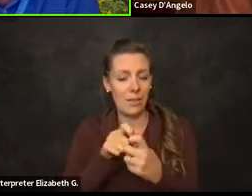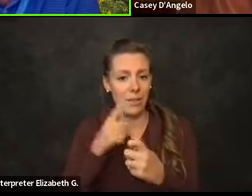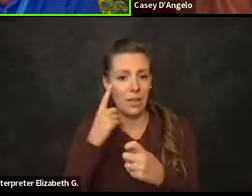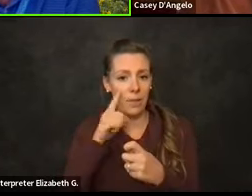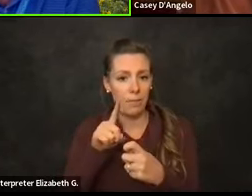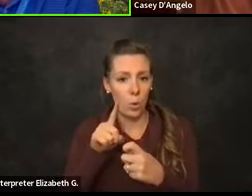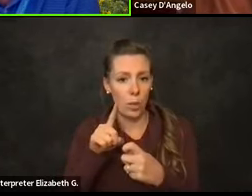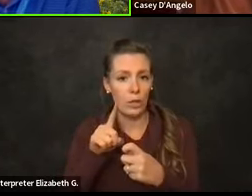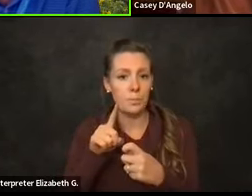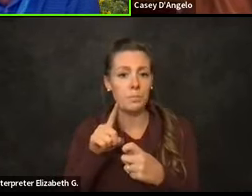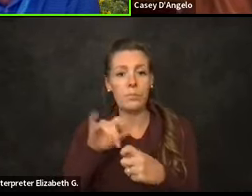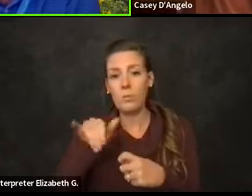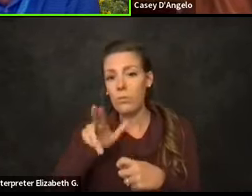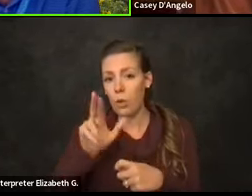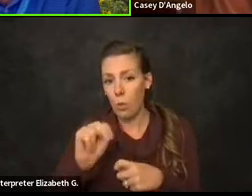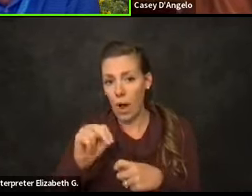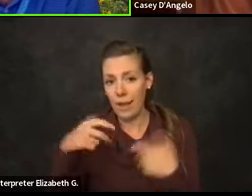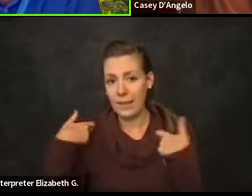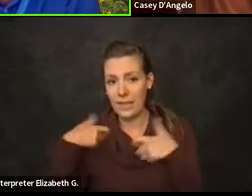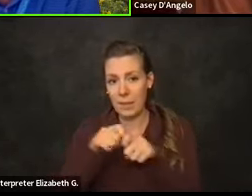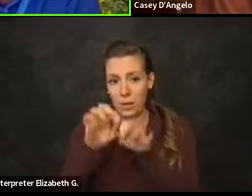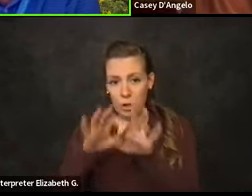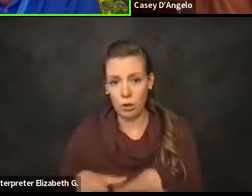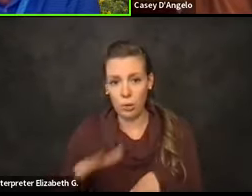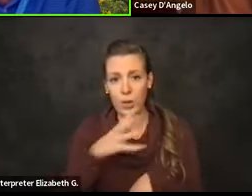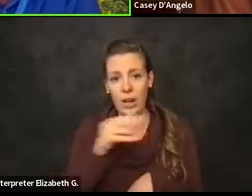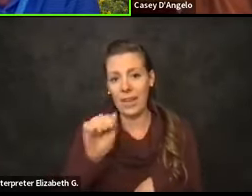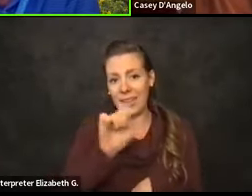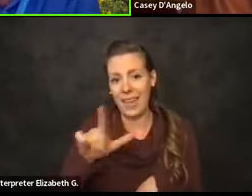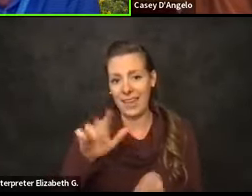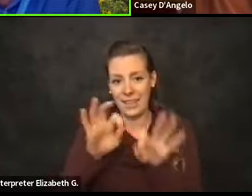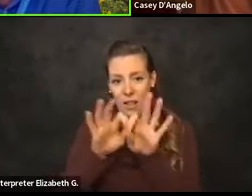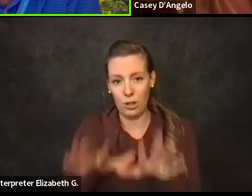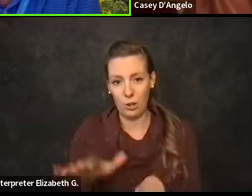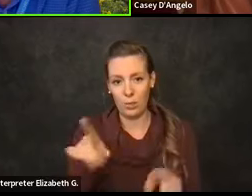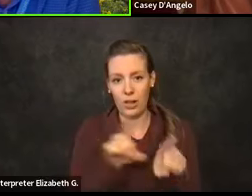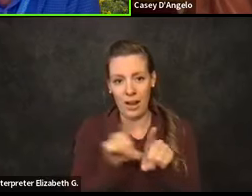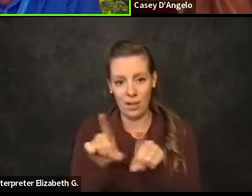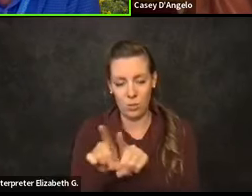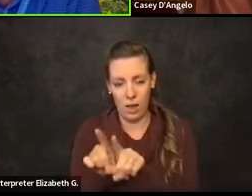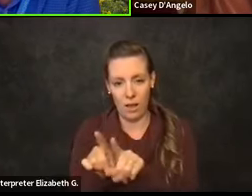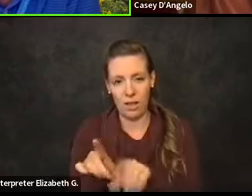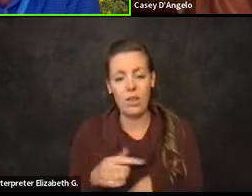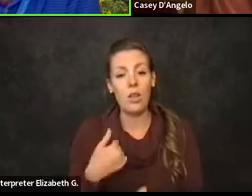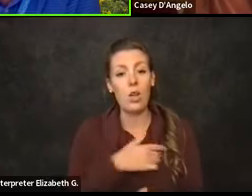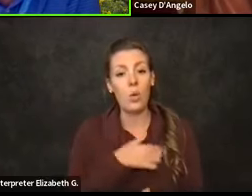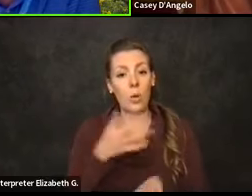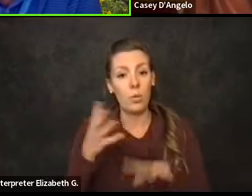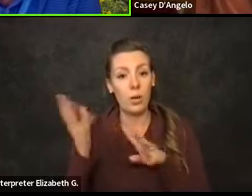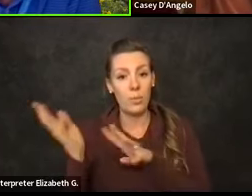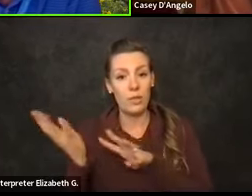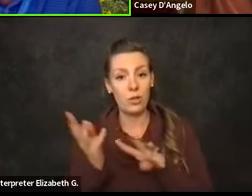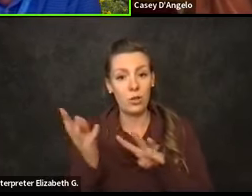one our Spanish interpreter and Elizabeth, we will be streaming a recorded version of